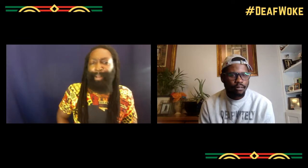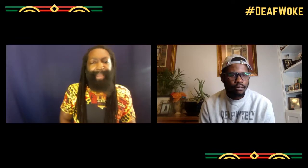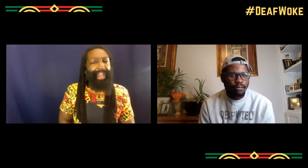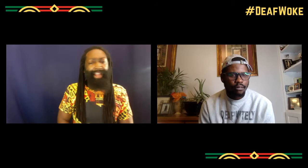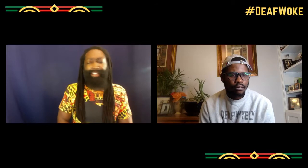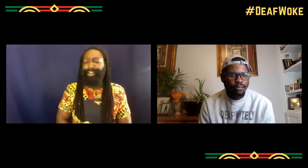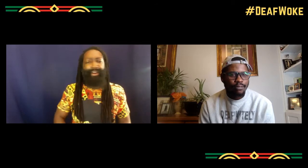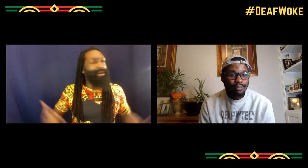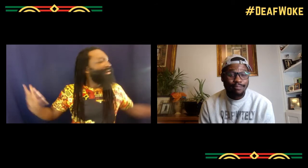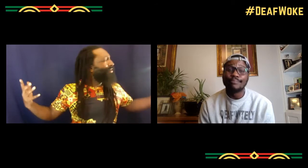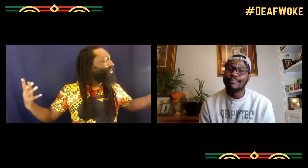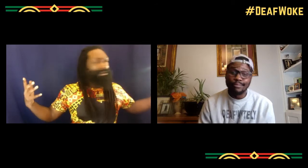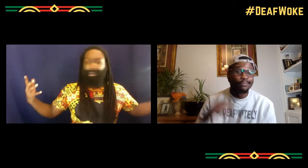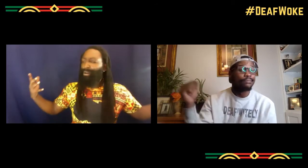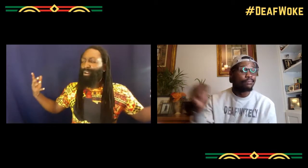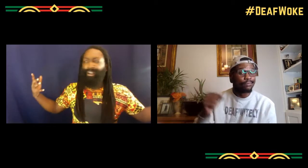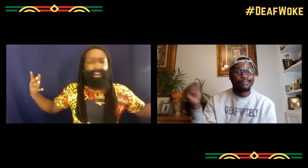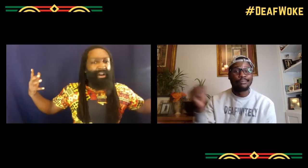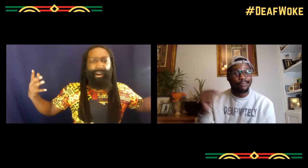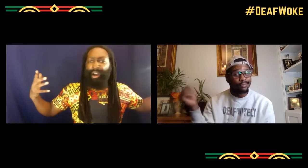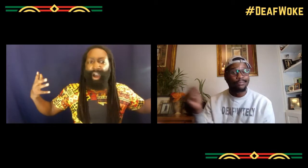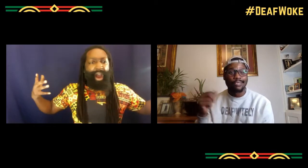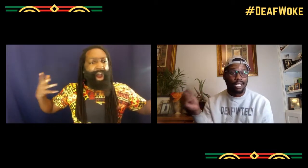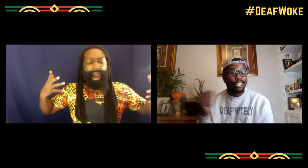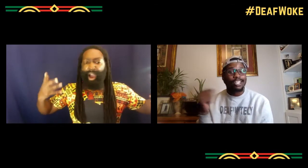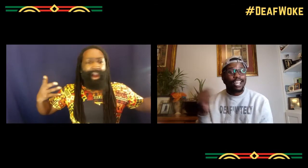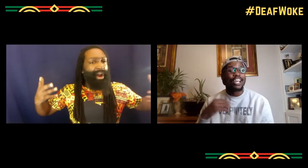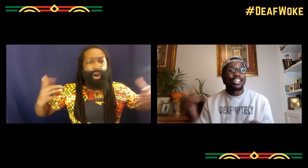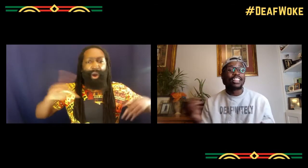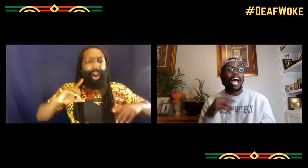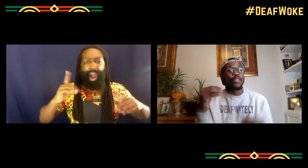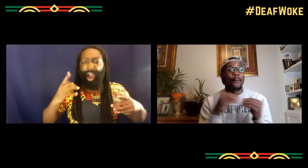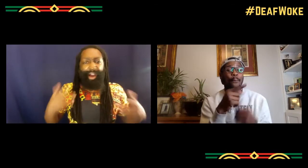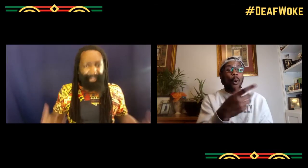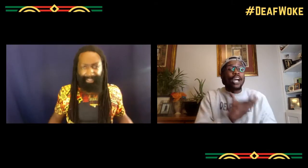some people feel the same as you. They feel like where like, where am I? Where do I belong?